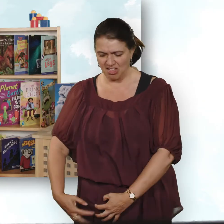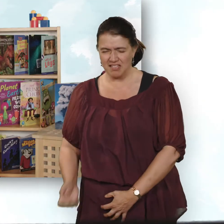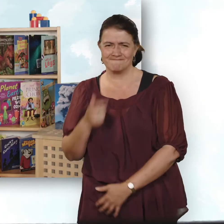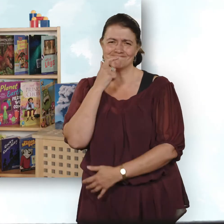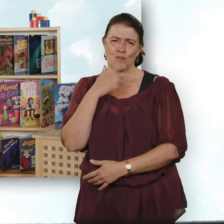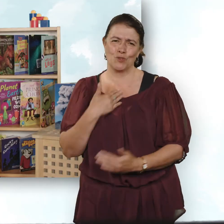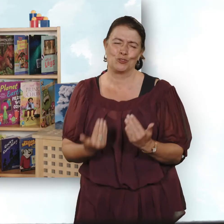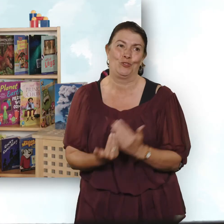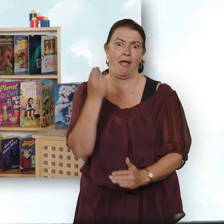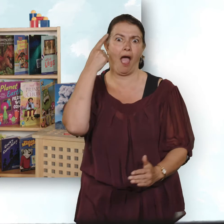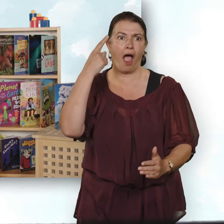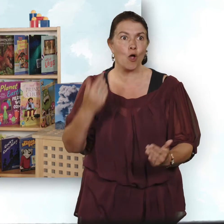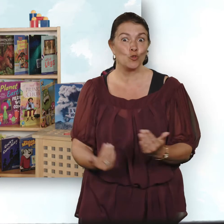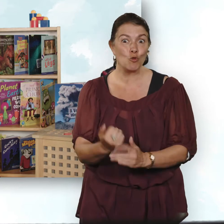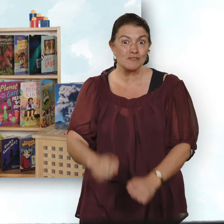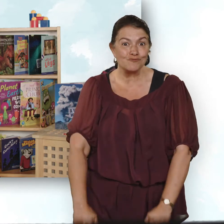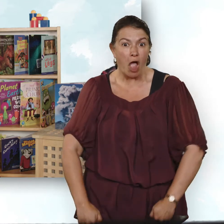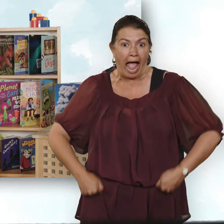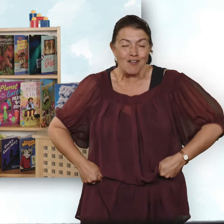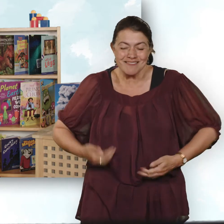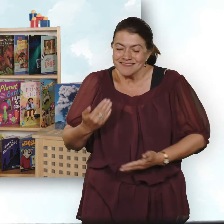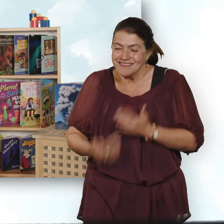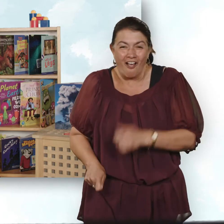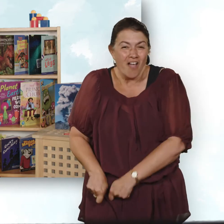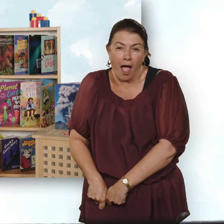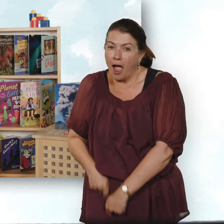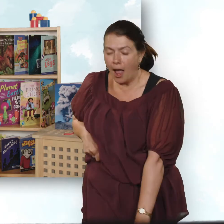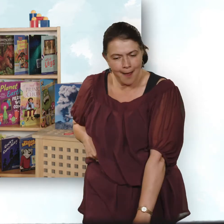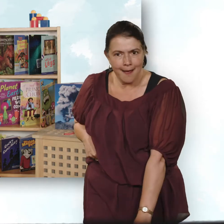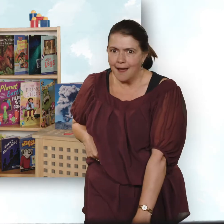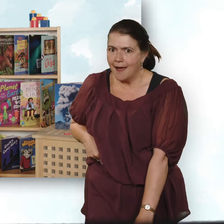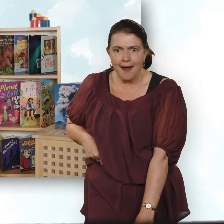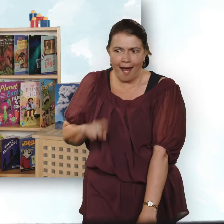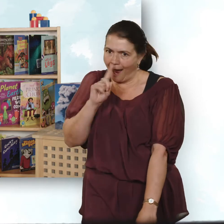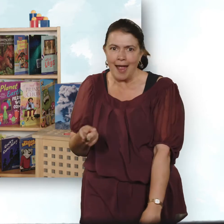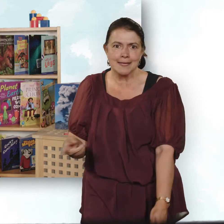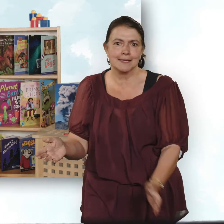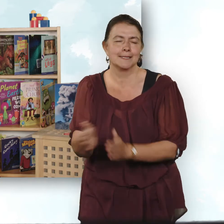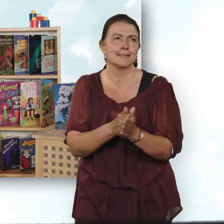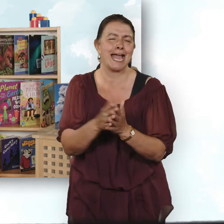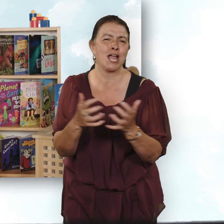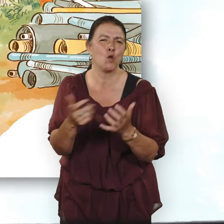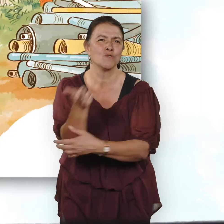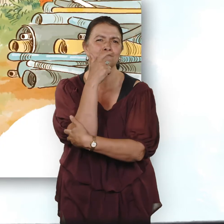“And now I need new trousers! If only we could invent a pair that can’t tear.”